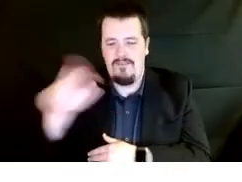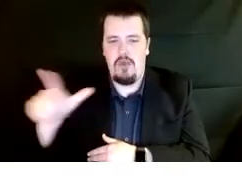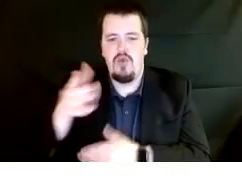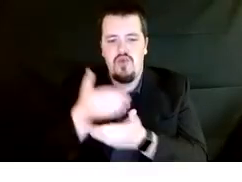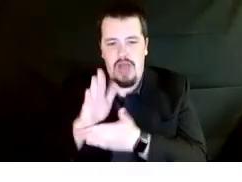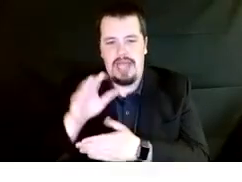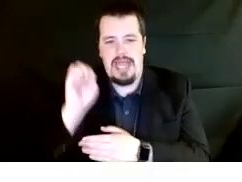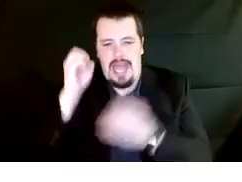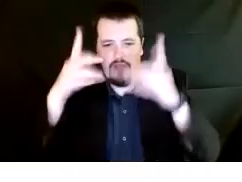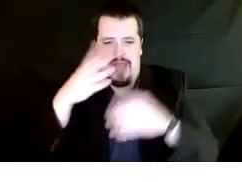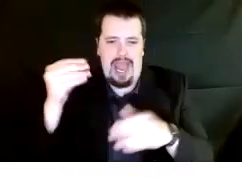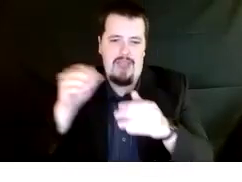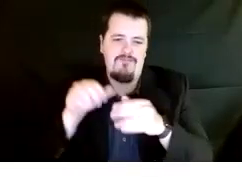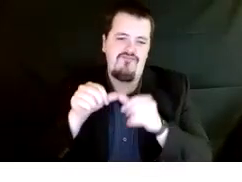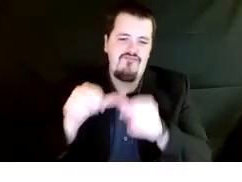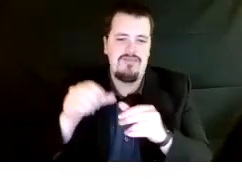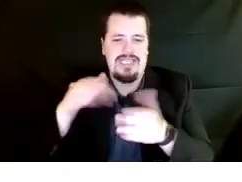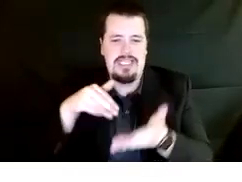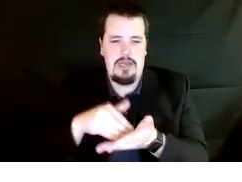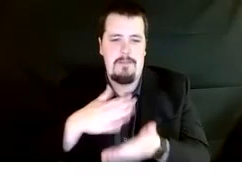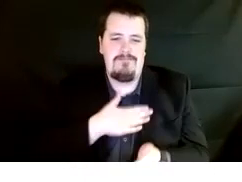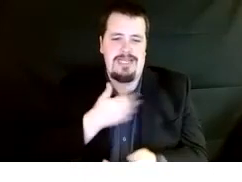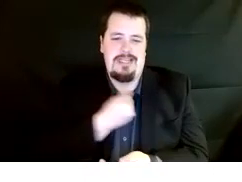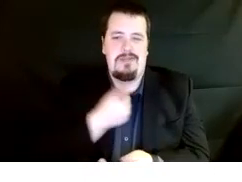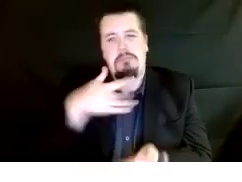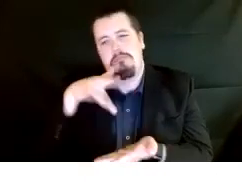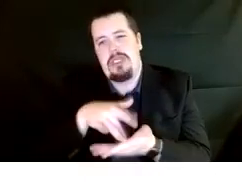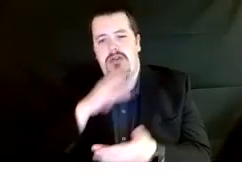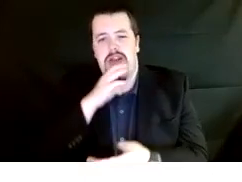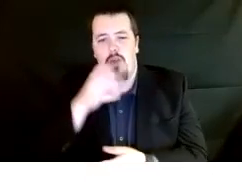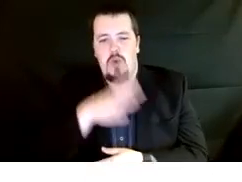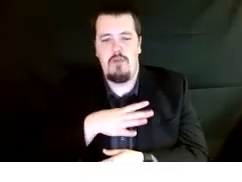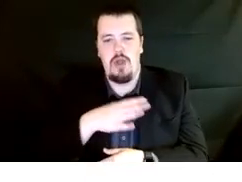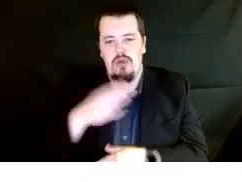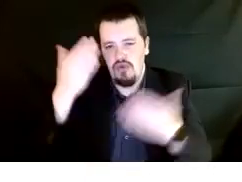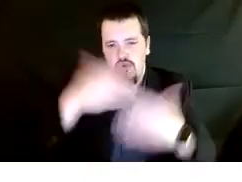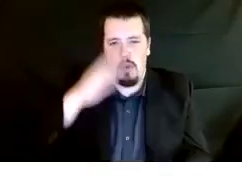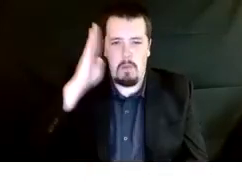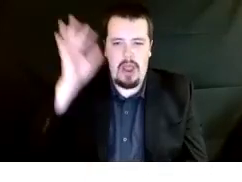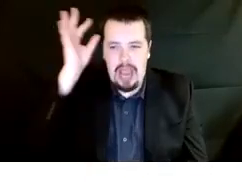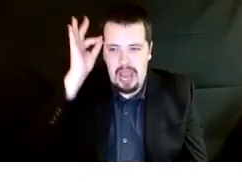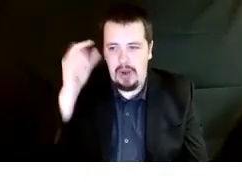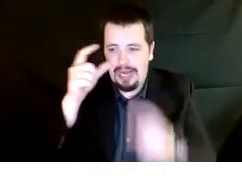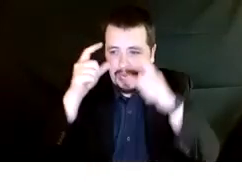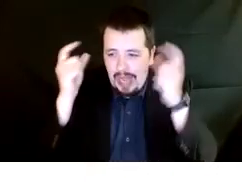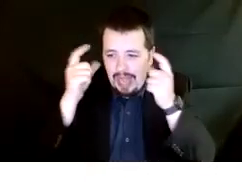so so I'm a middle aged woman with dark brown hair glasses I'm wearing kind of a multi-colored